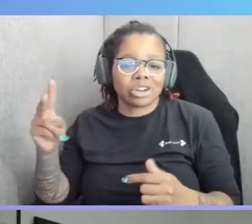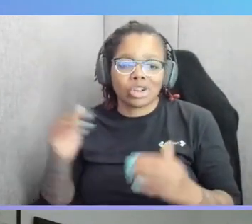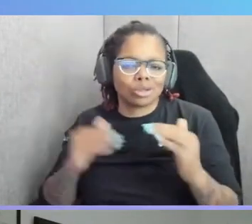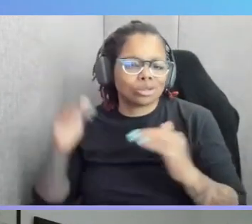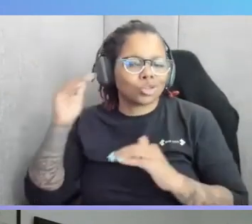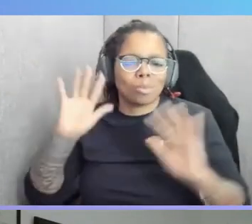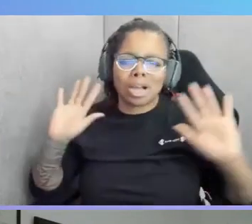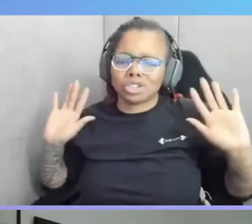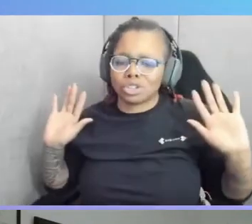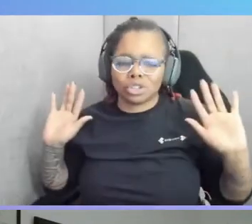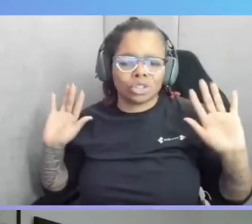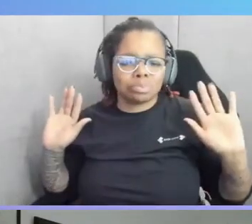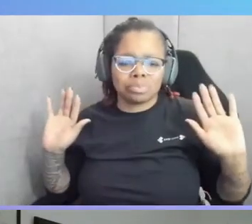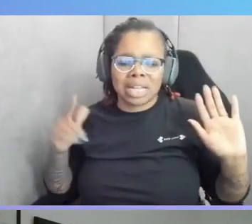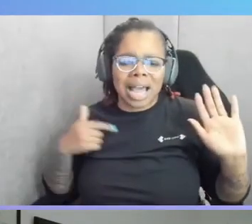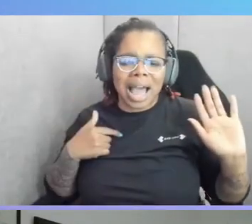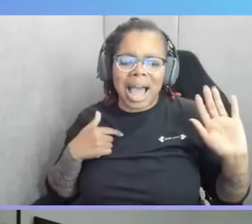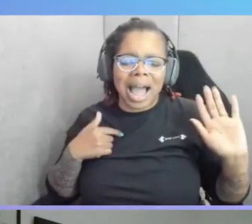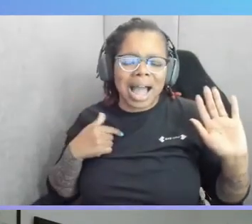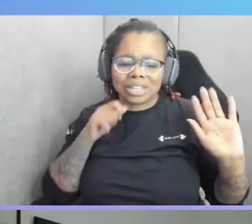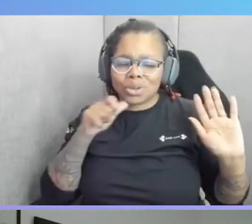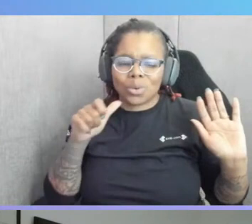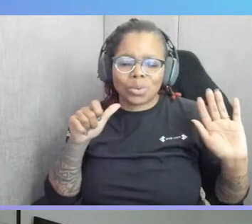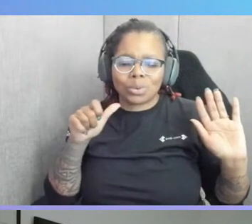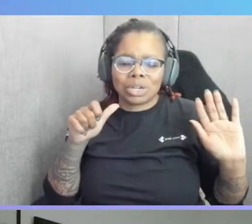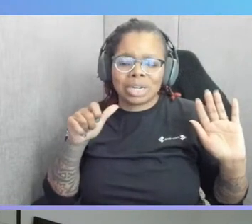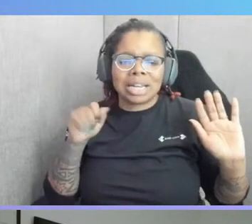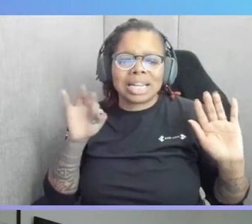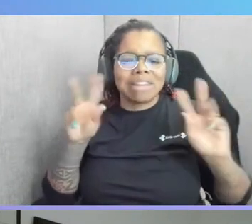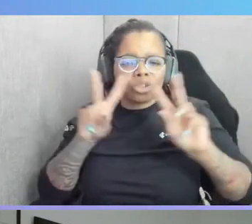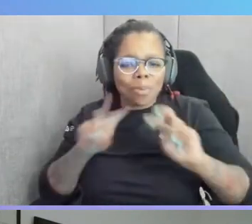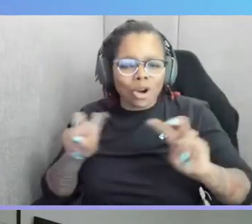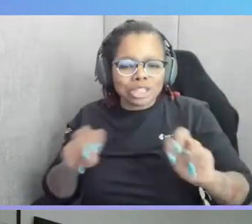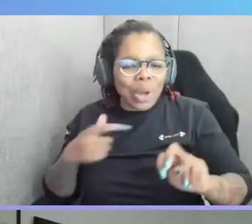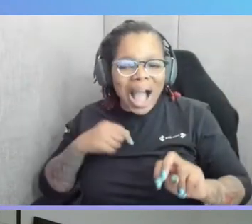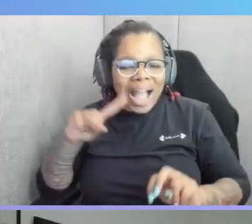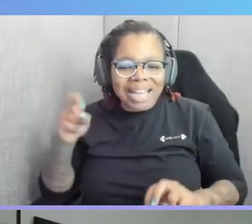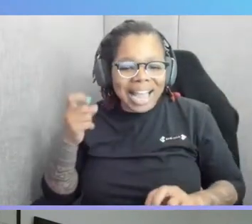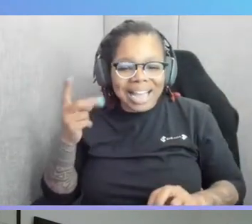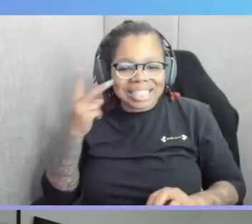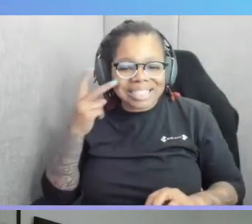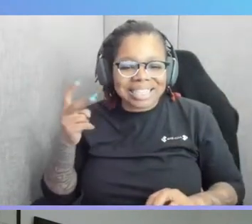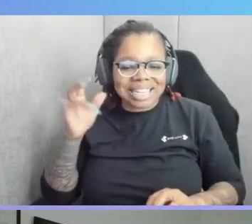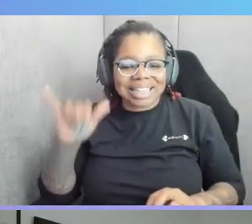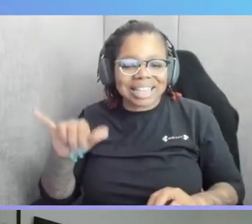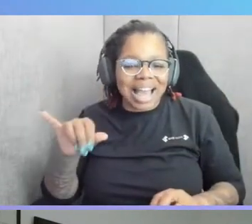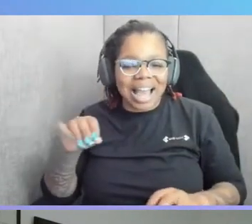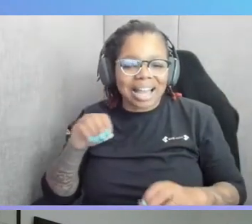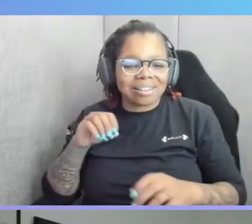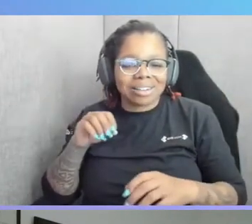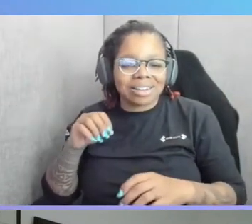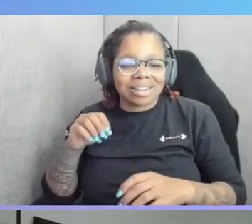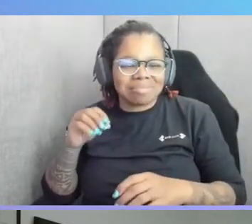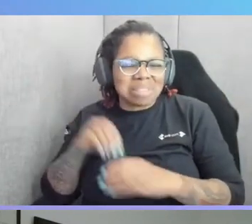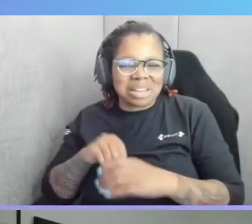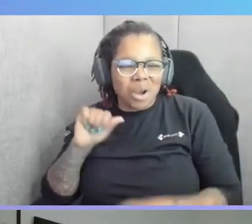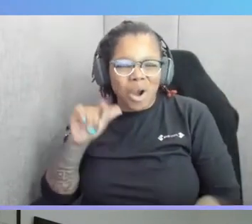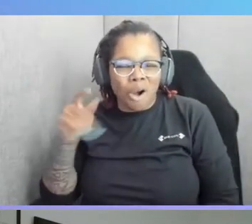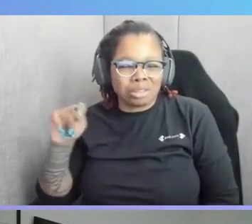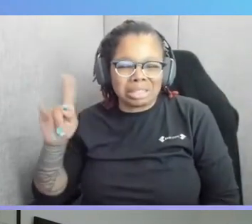really, I don't even if you parse it out, I can't see that being in any alt text personally . But then when we moved outside